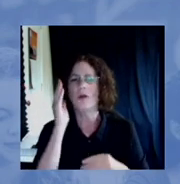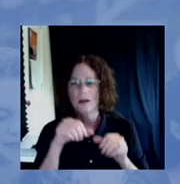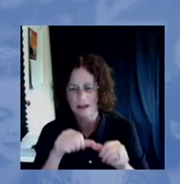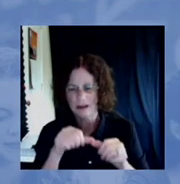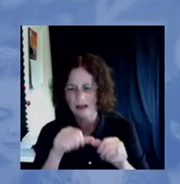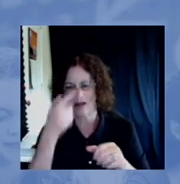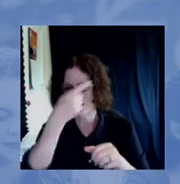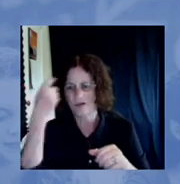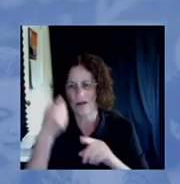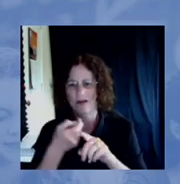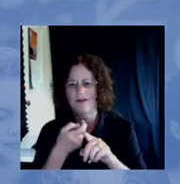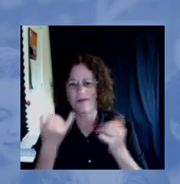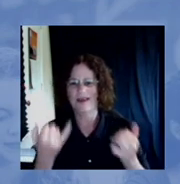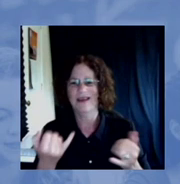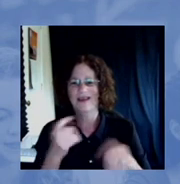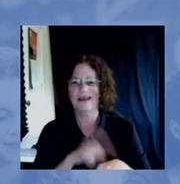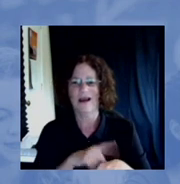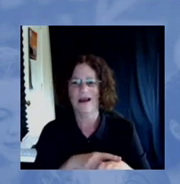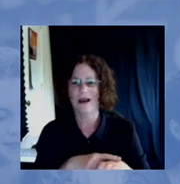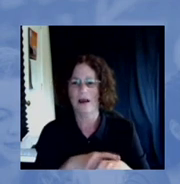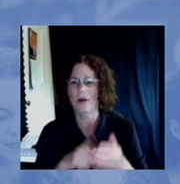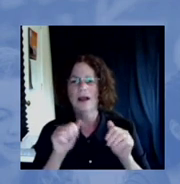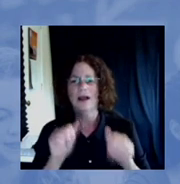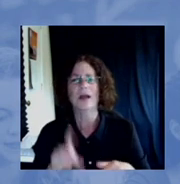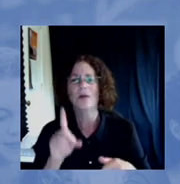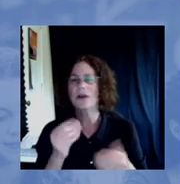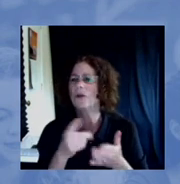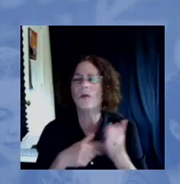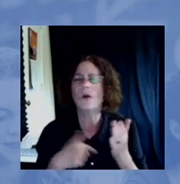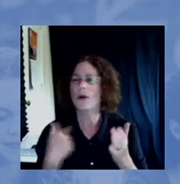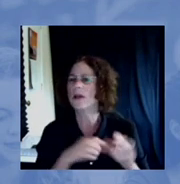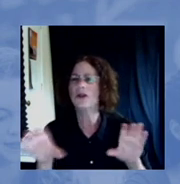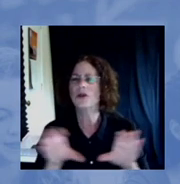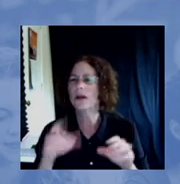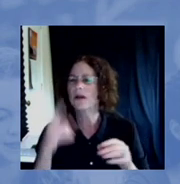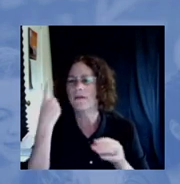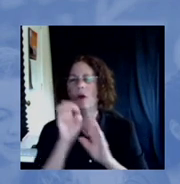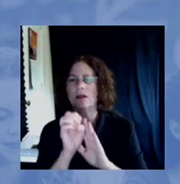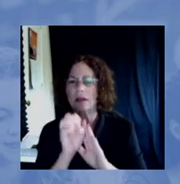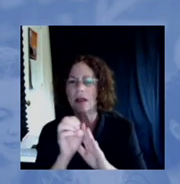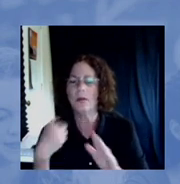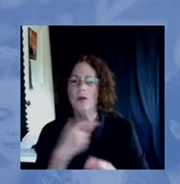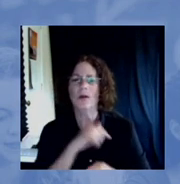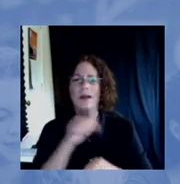WHAT CAN WE DO? WHAT ARE WE DOING? AS AN EXAMPLE, WE HAVE INSTITUTED SCHOOL MENTAL HEALTH CLINICS